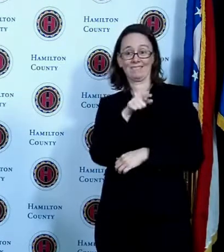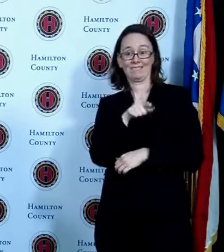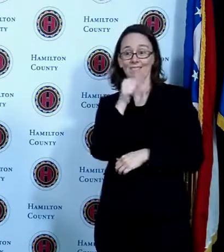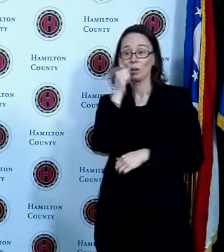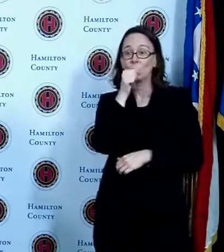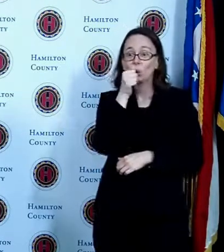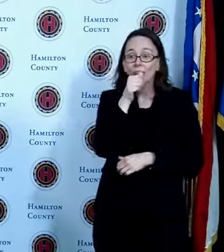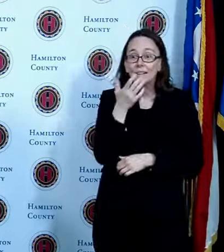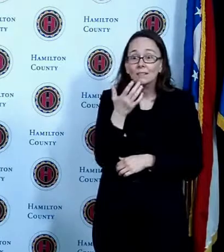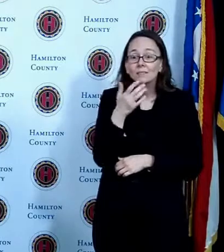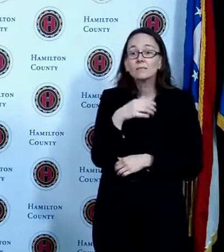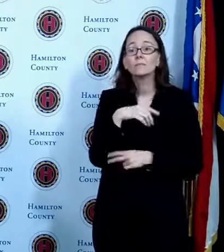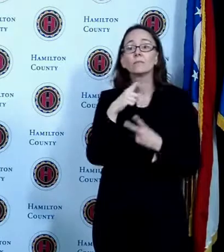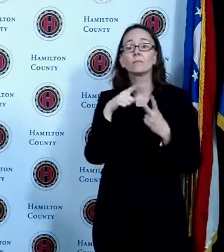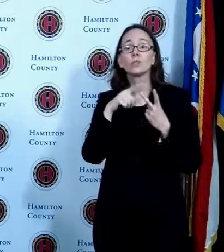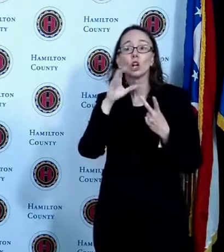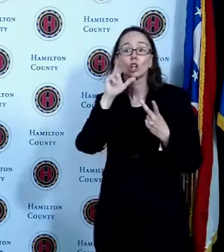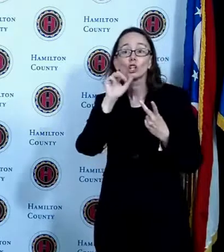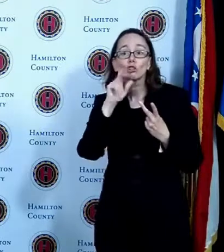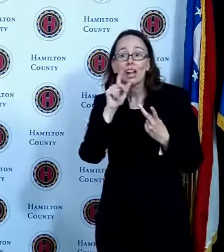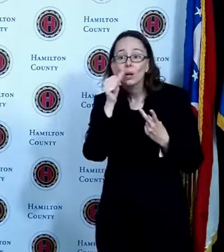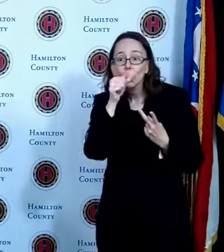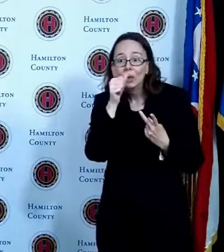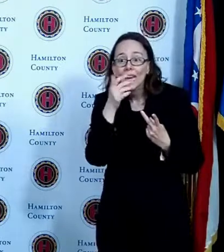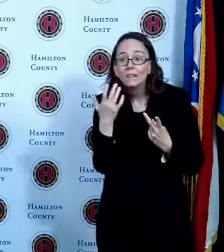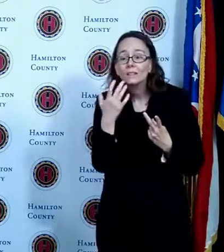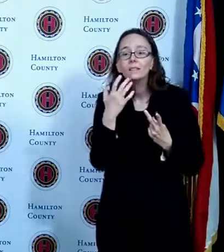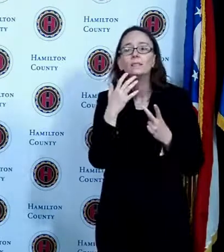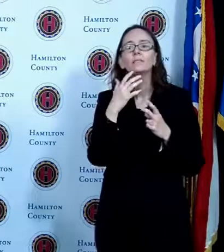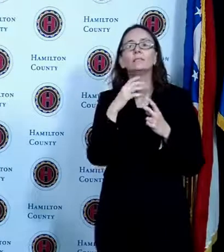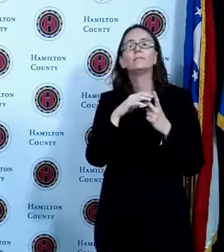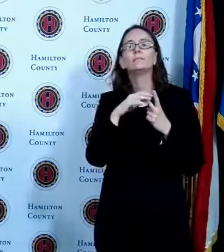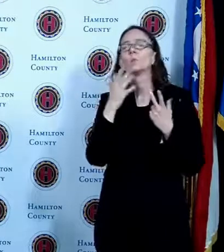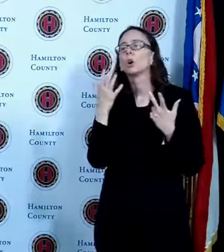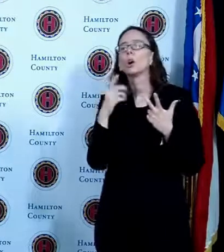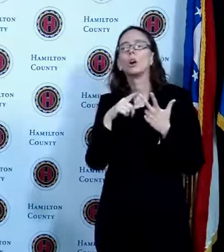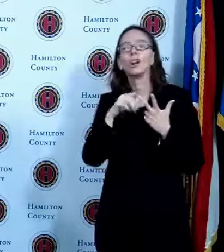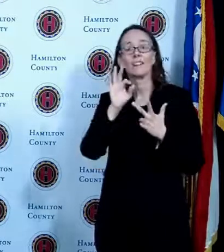methamphetamine the first time user that recreational user if they follow the